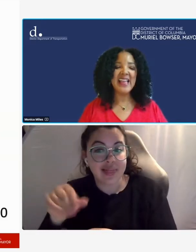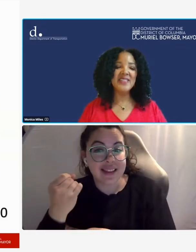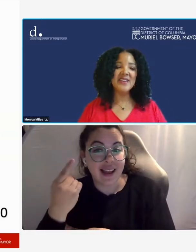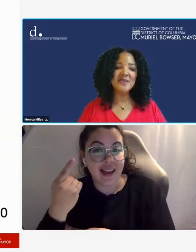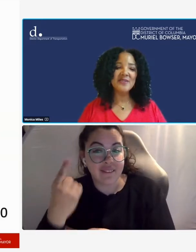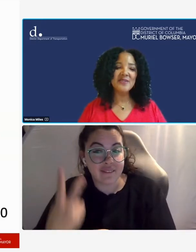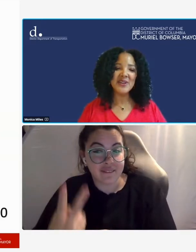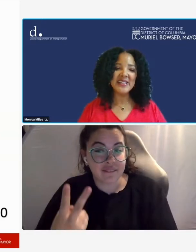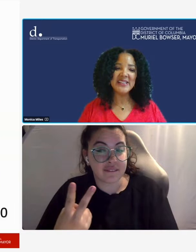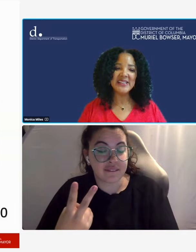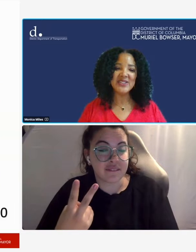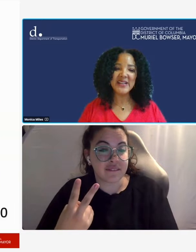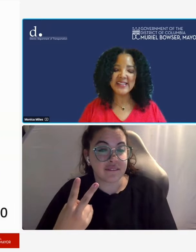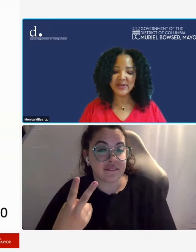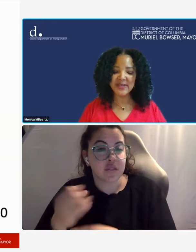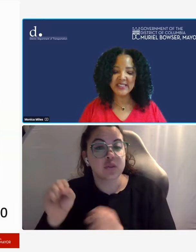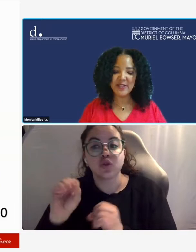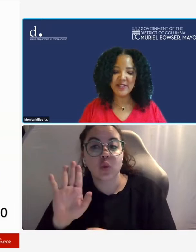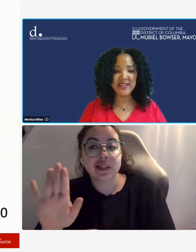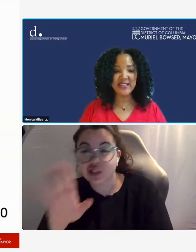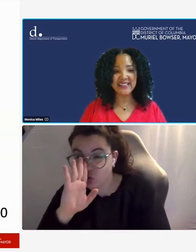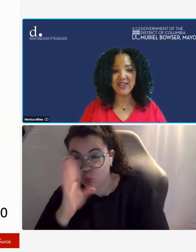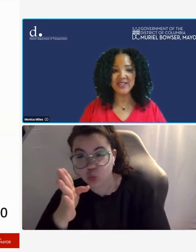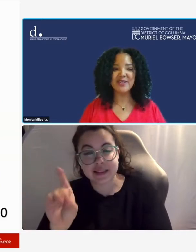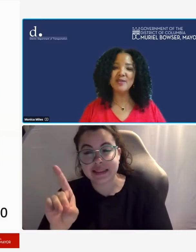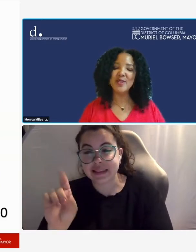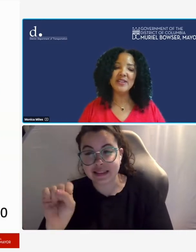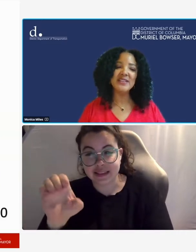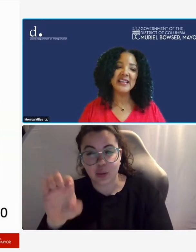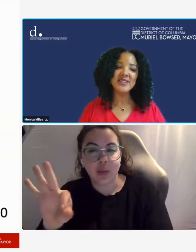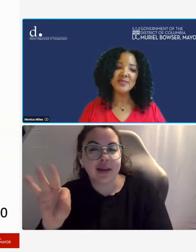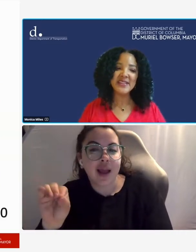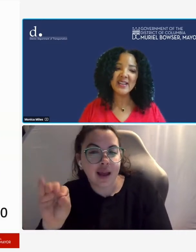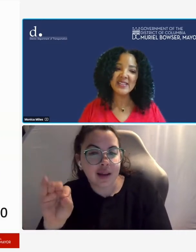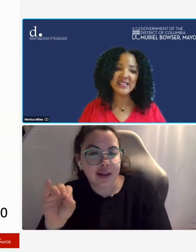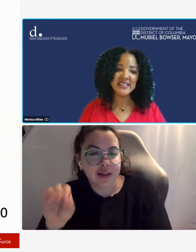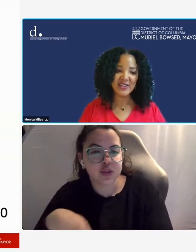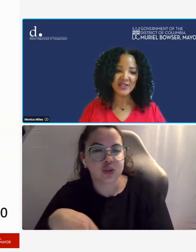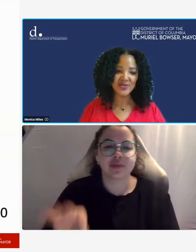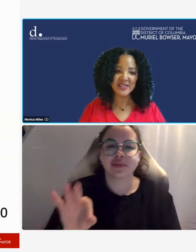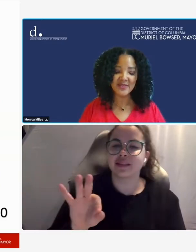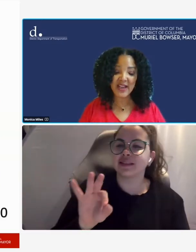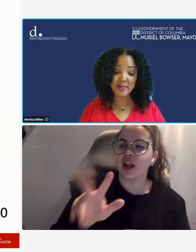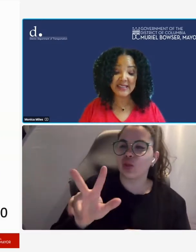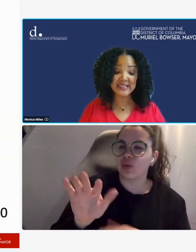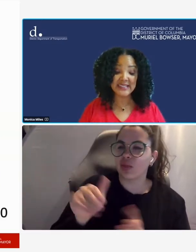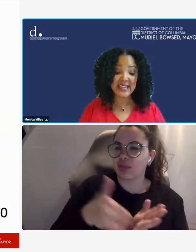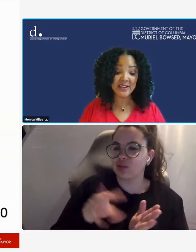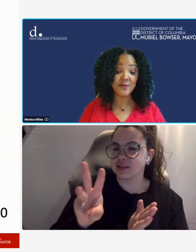and therefore his direct salary expense would be 90 dollars so it would be 93 600 divided by 10